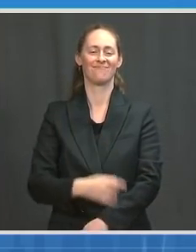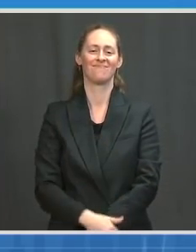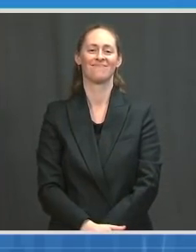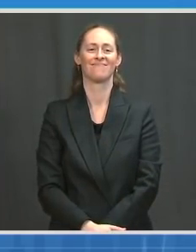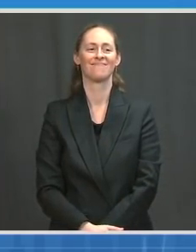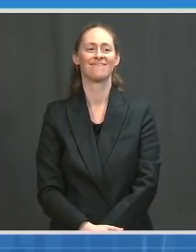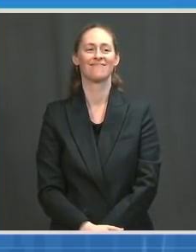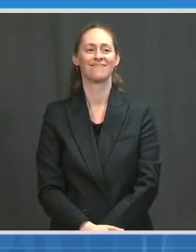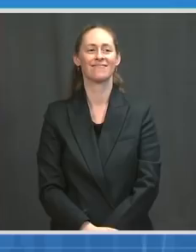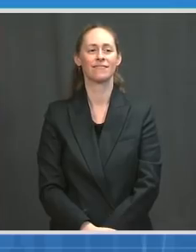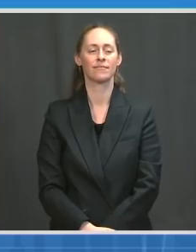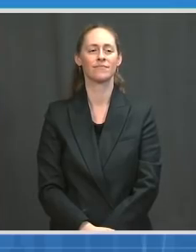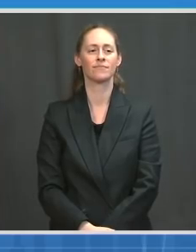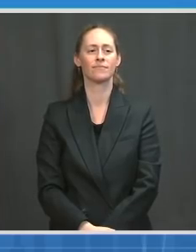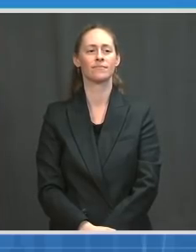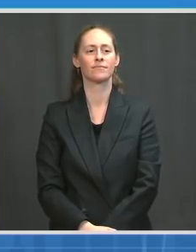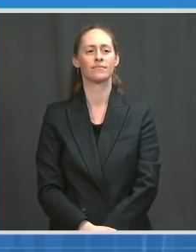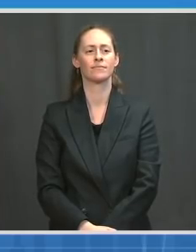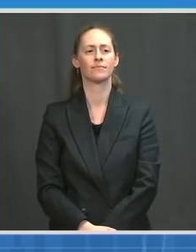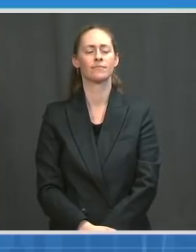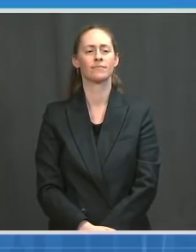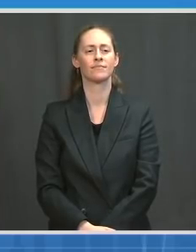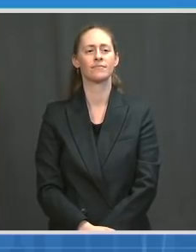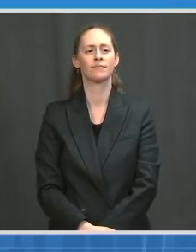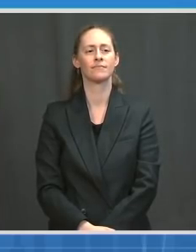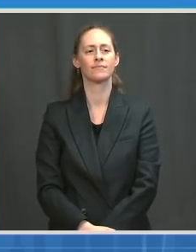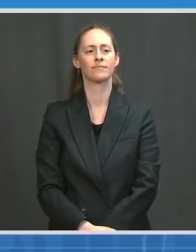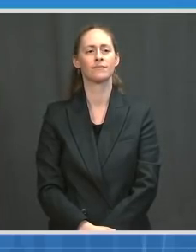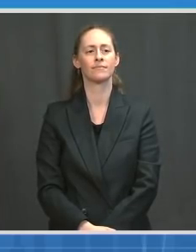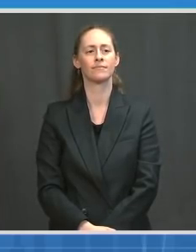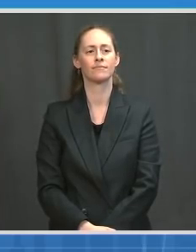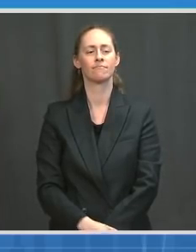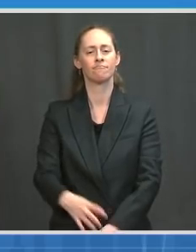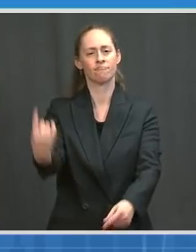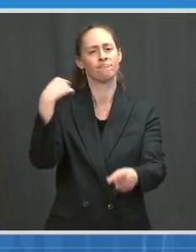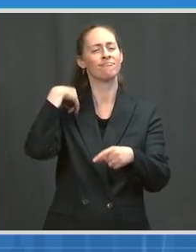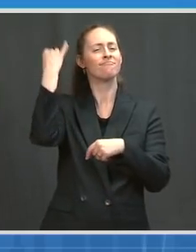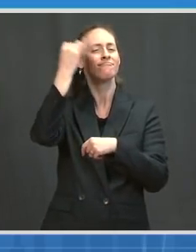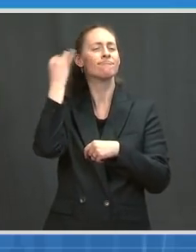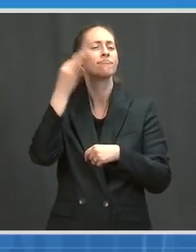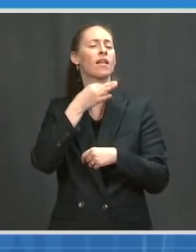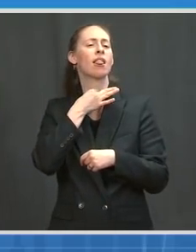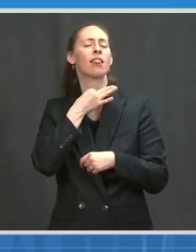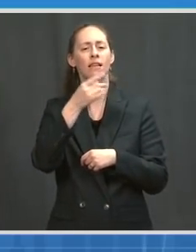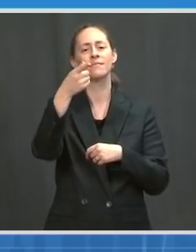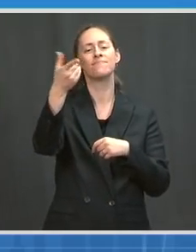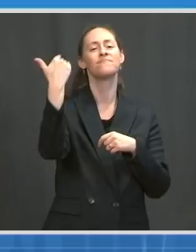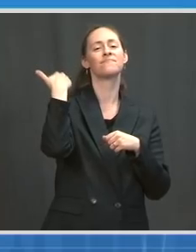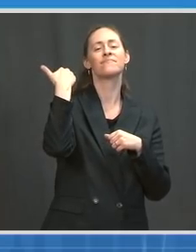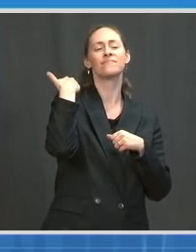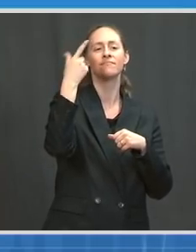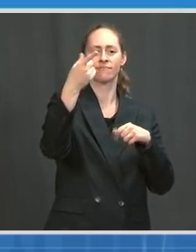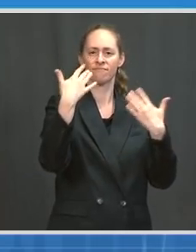there was a survey released last month that kind of showed that white Evangelicals in particular